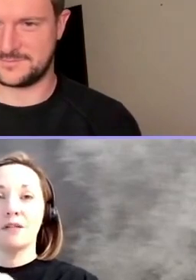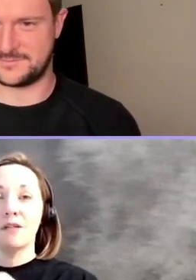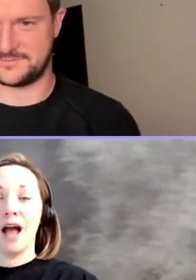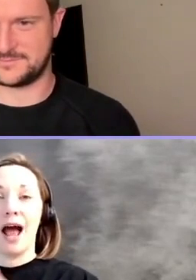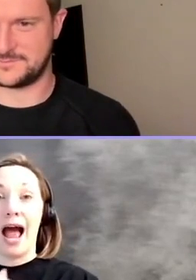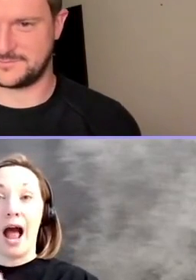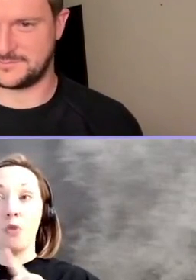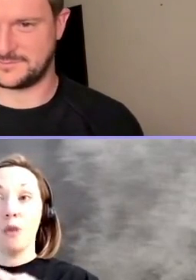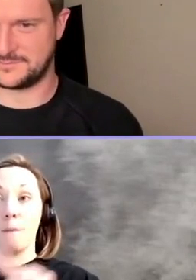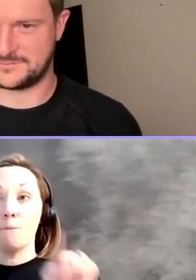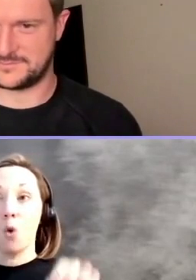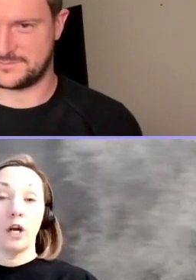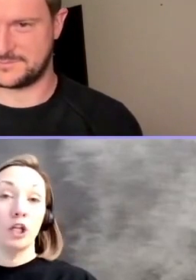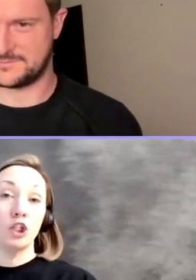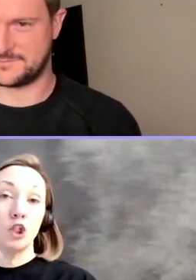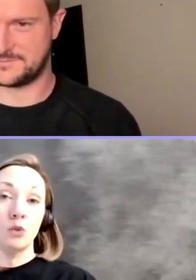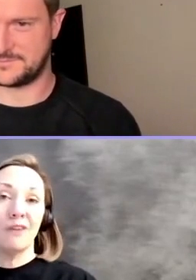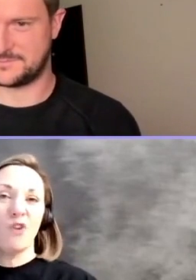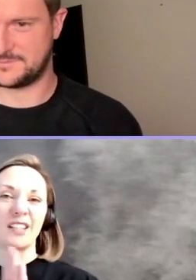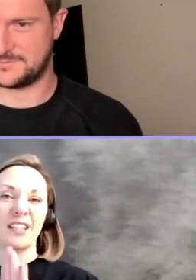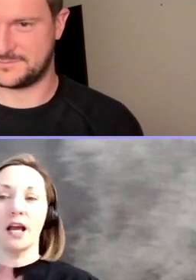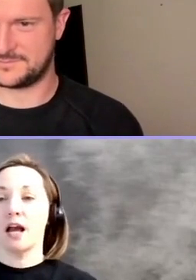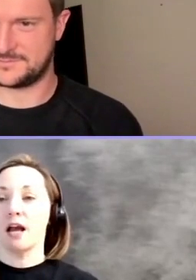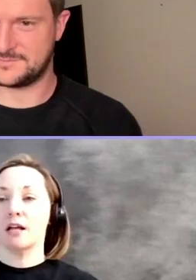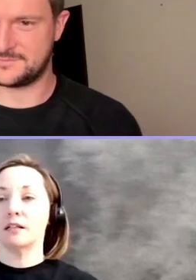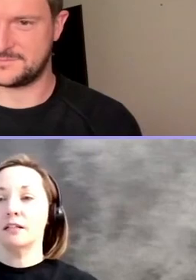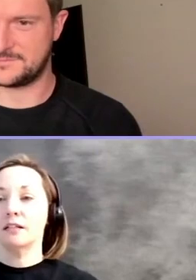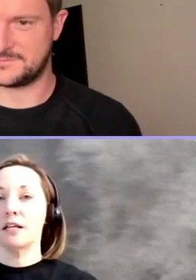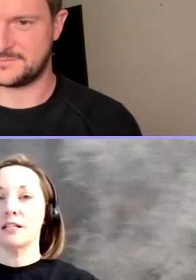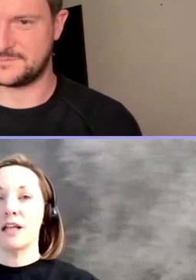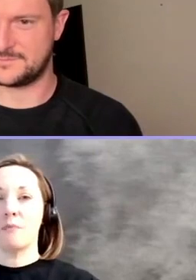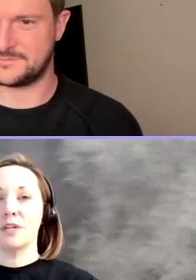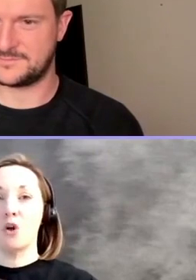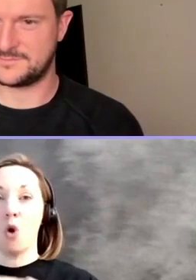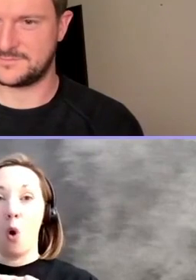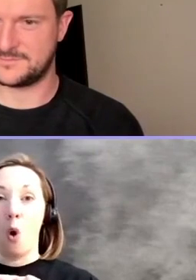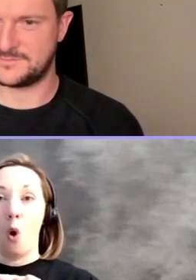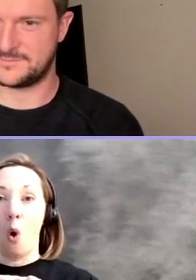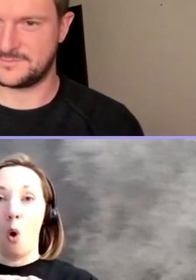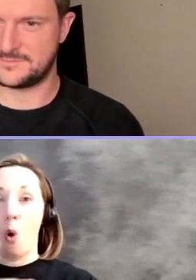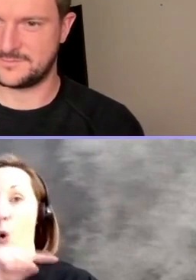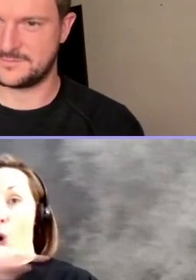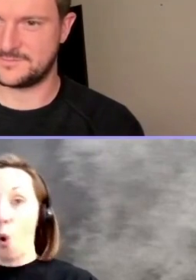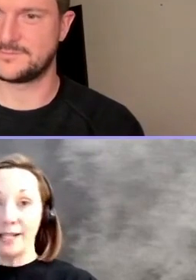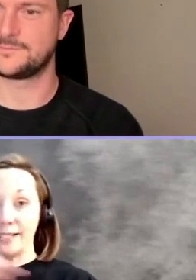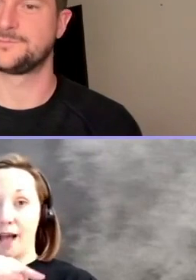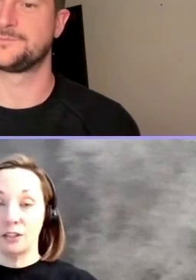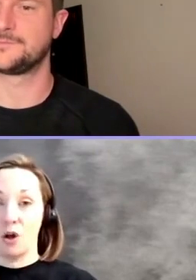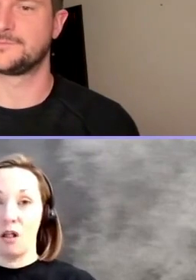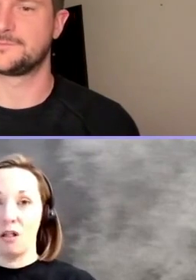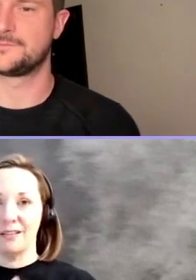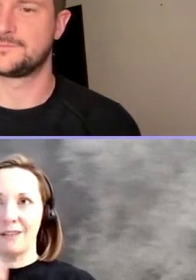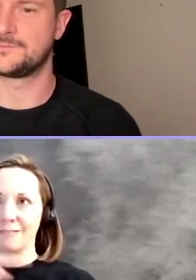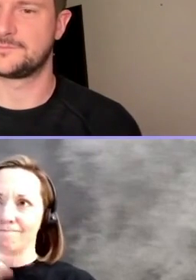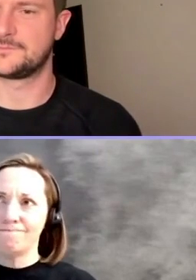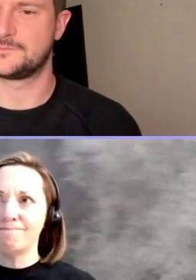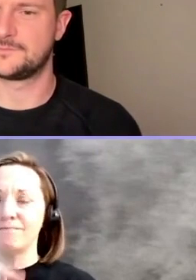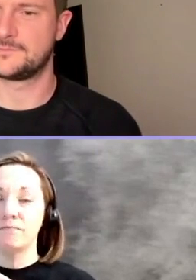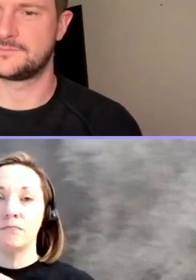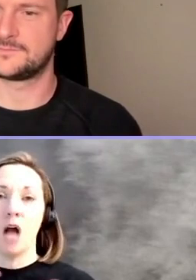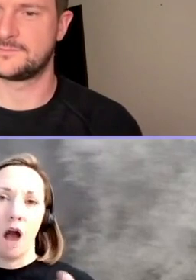Finally, the last two features that I want to present to you